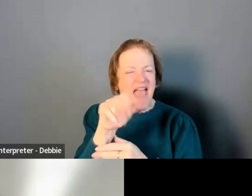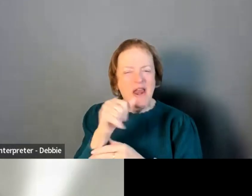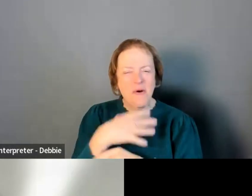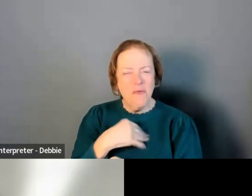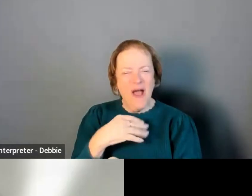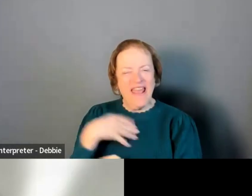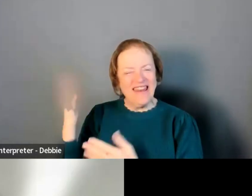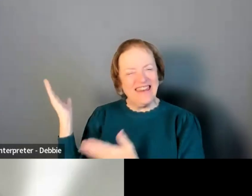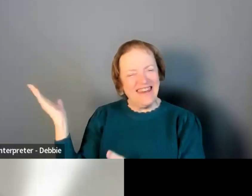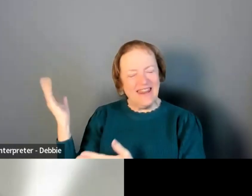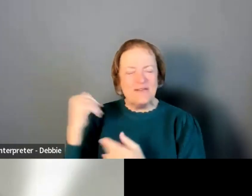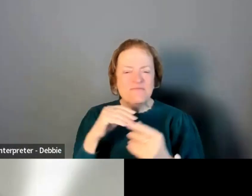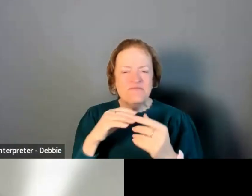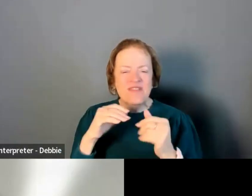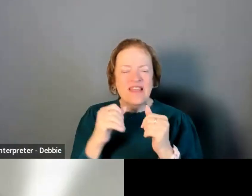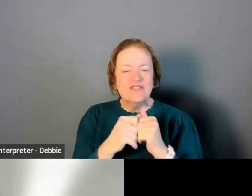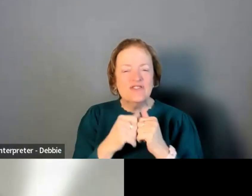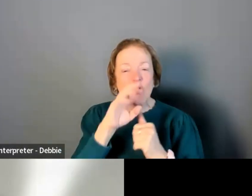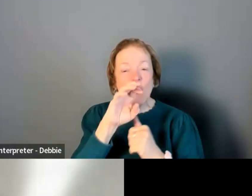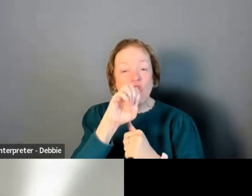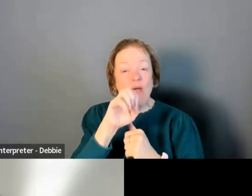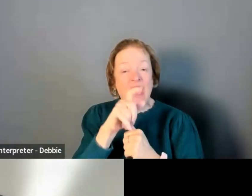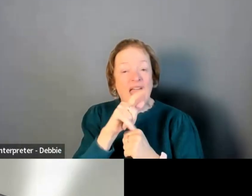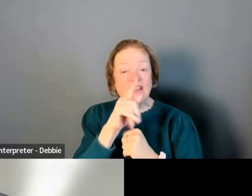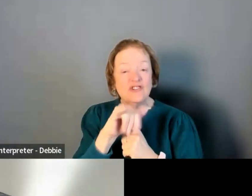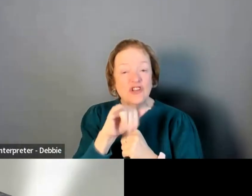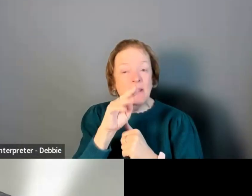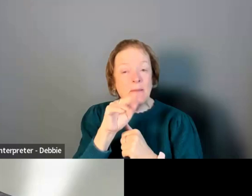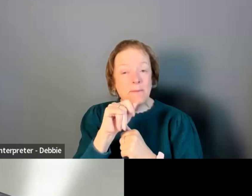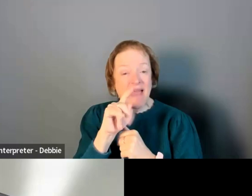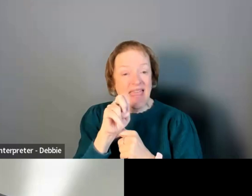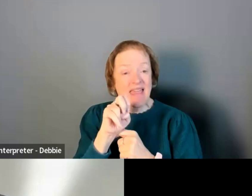your EduMic auxiliary right here, so it goes right into the bottom,